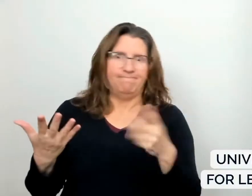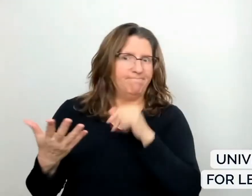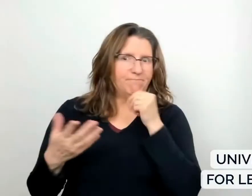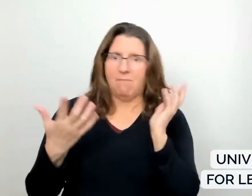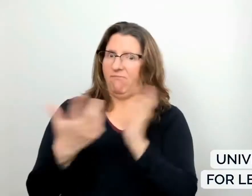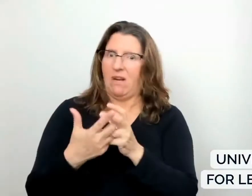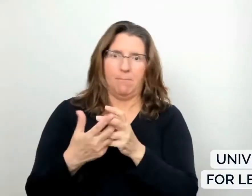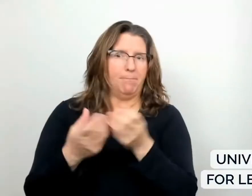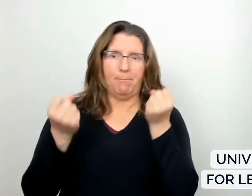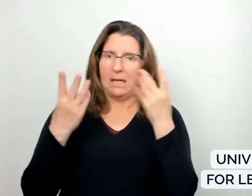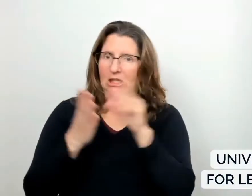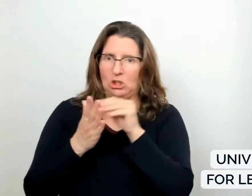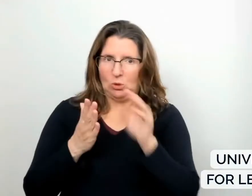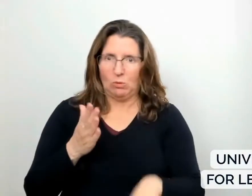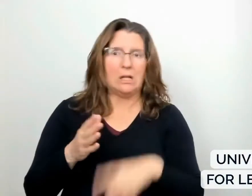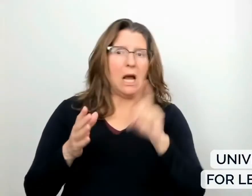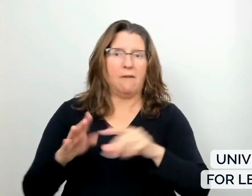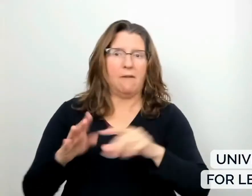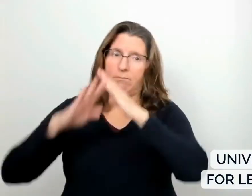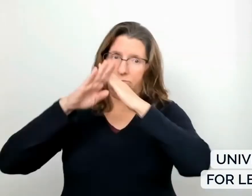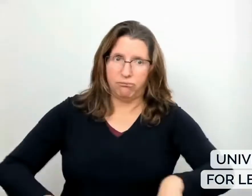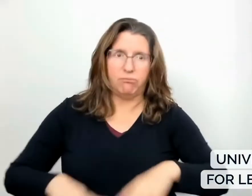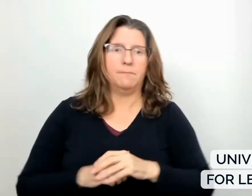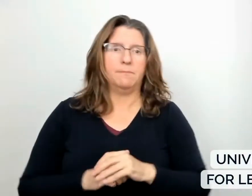That may not be what some students need. How will you adjust?